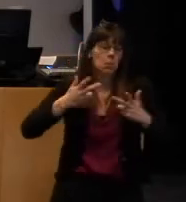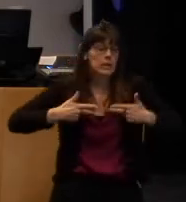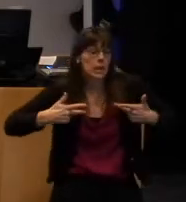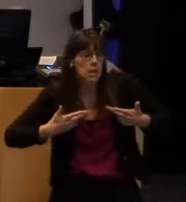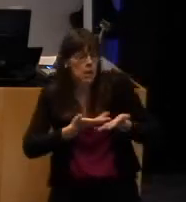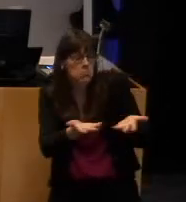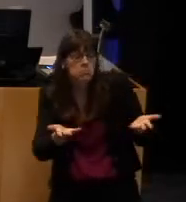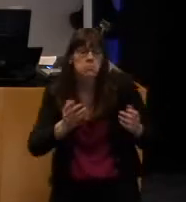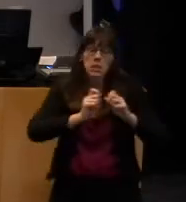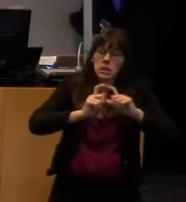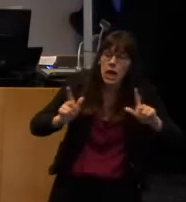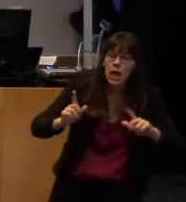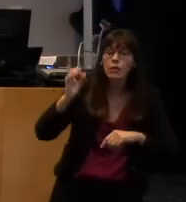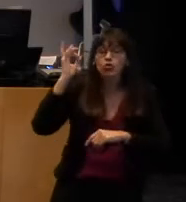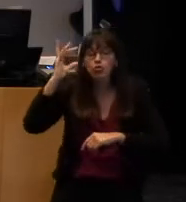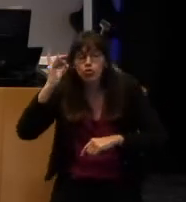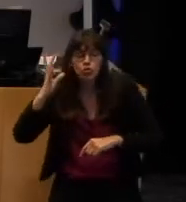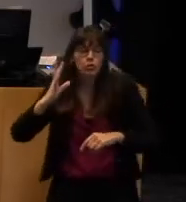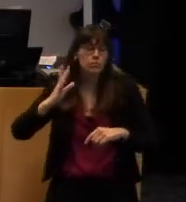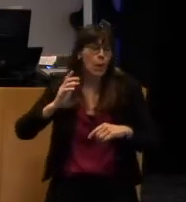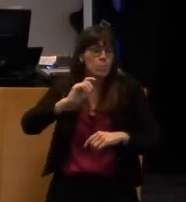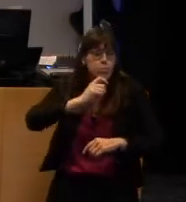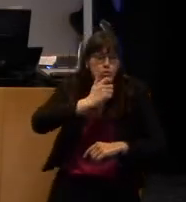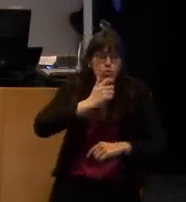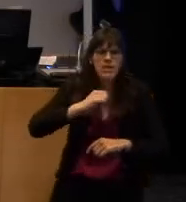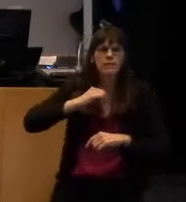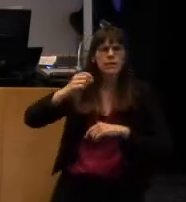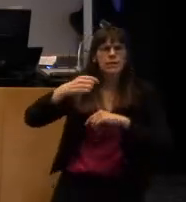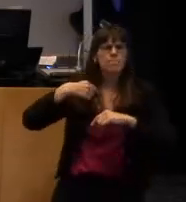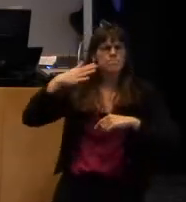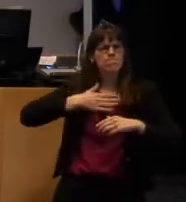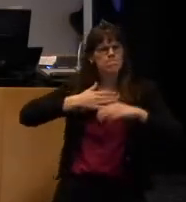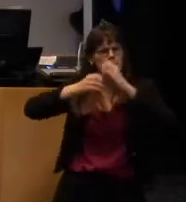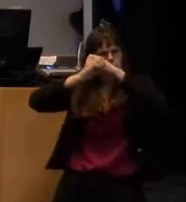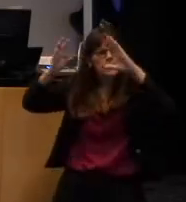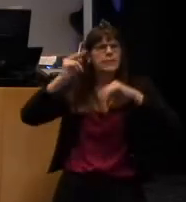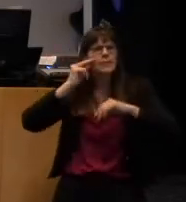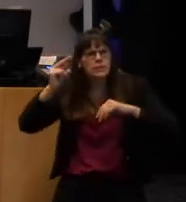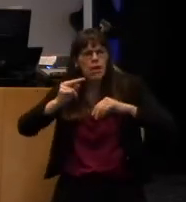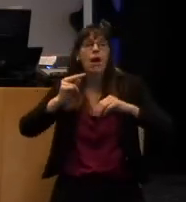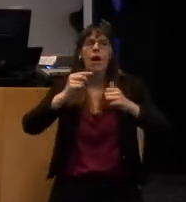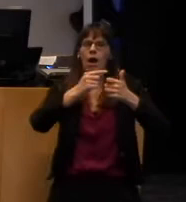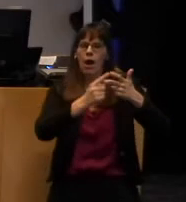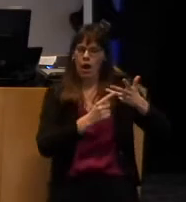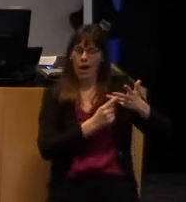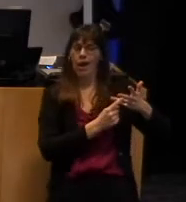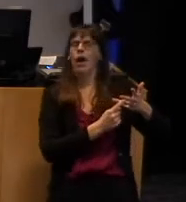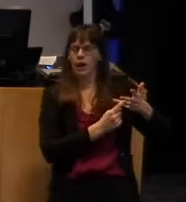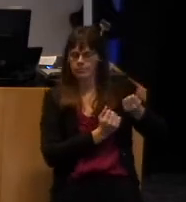culture, the profession itself, maybe even ideologies might influence the linguistic choices interpreters make.